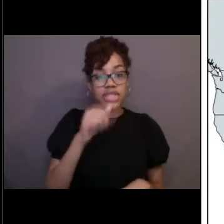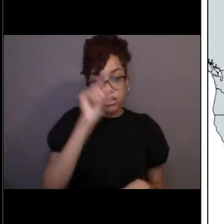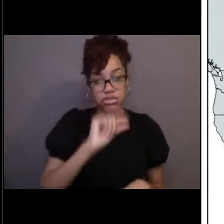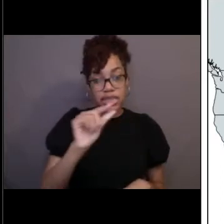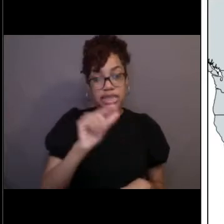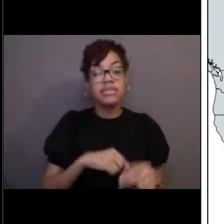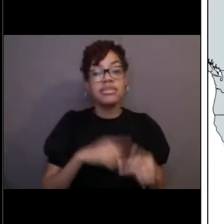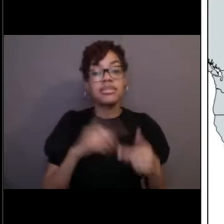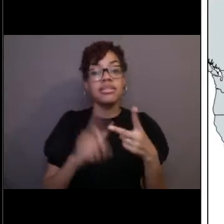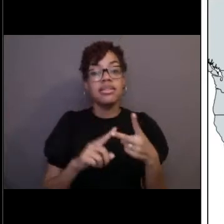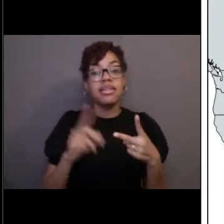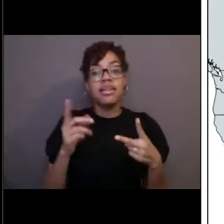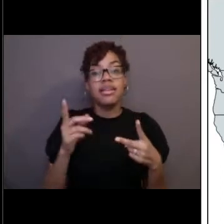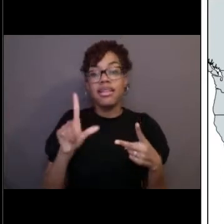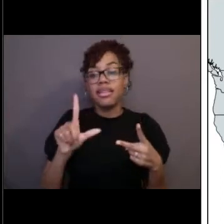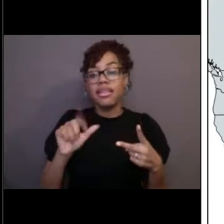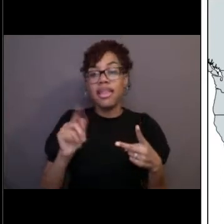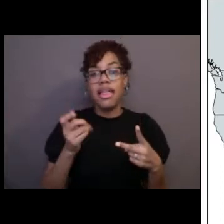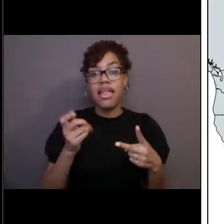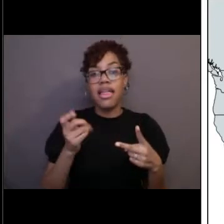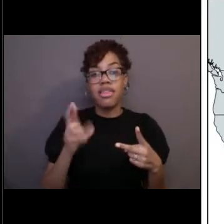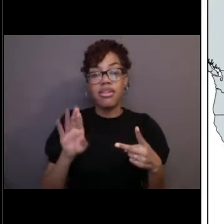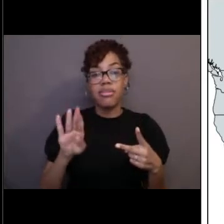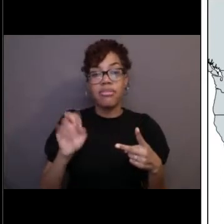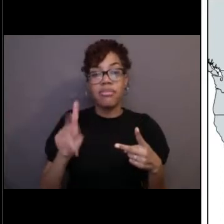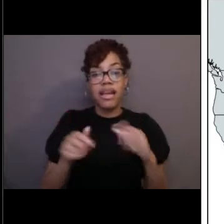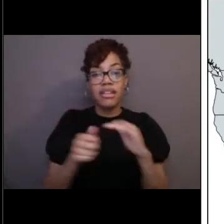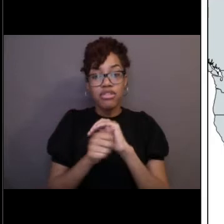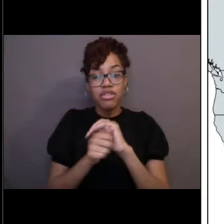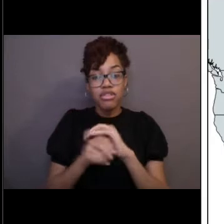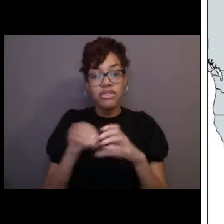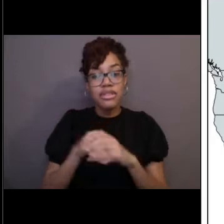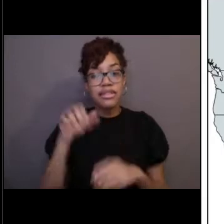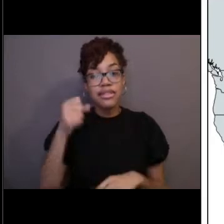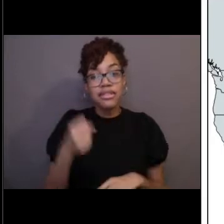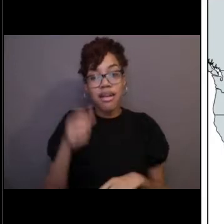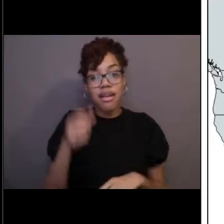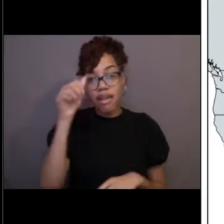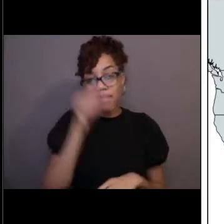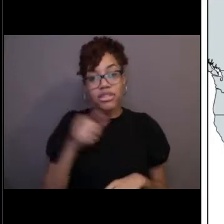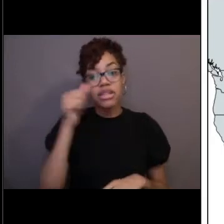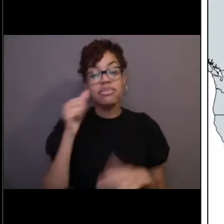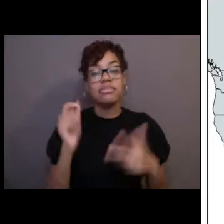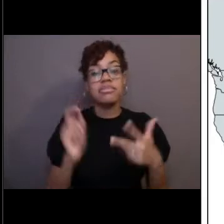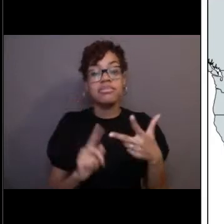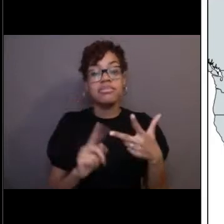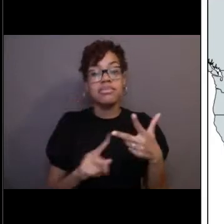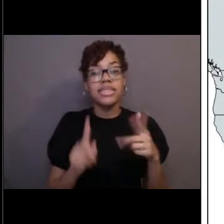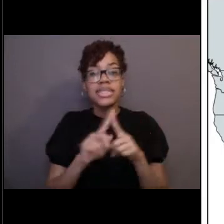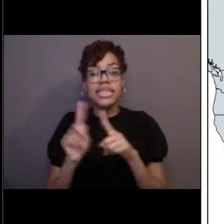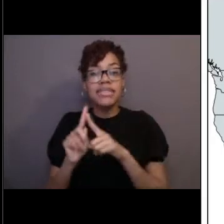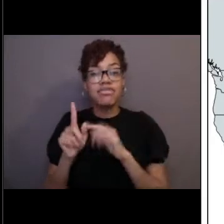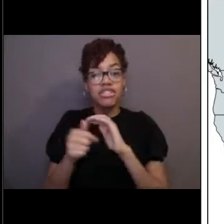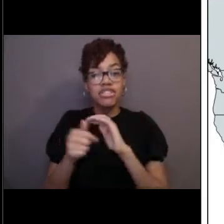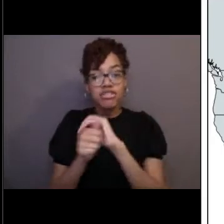and green turtles in Costa Rica. And so I've been to many places around the world studying sea turtles.